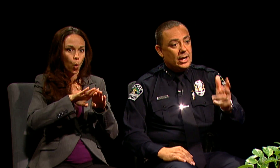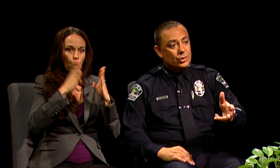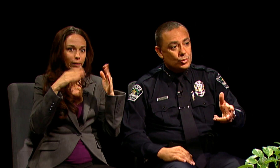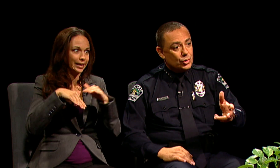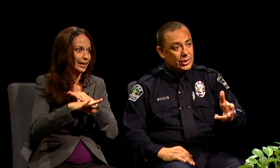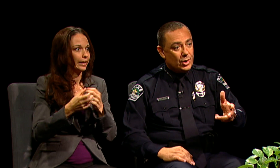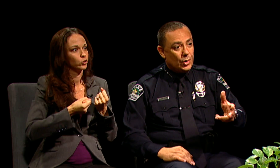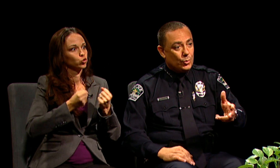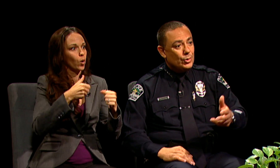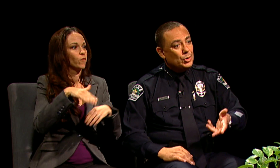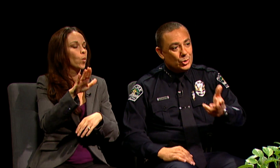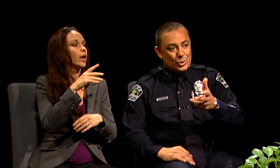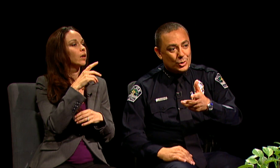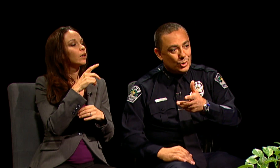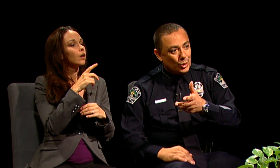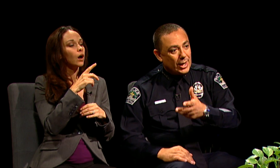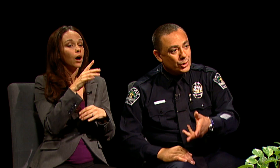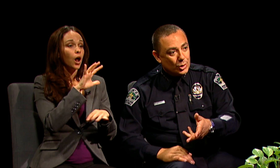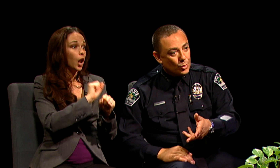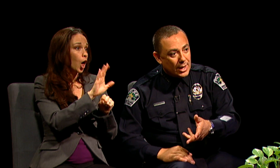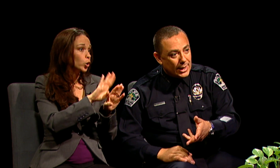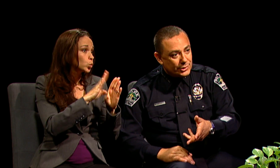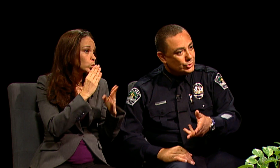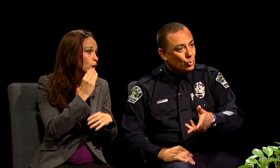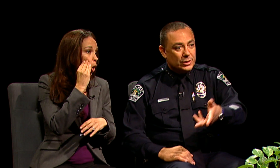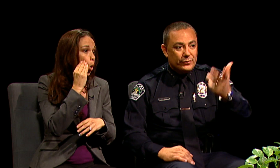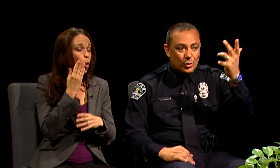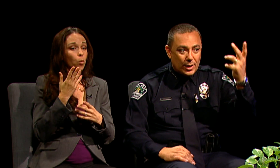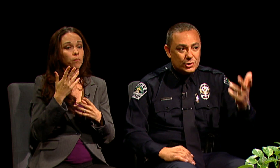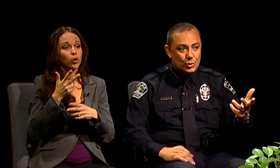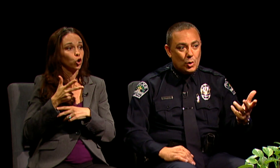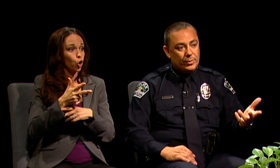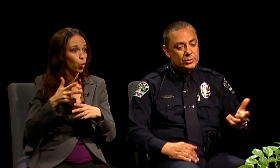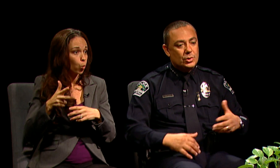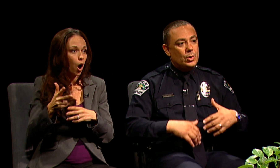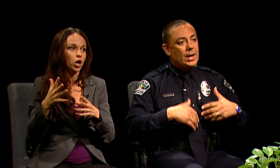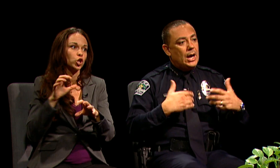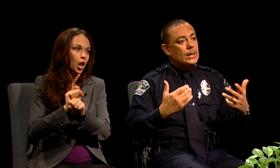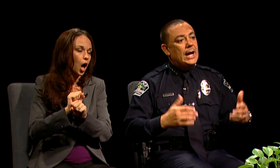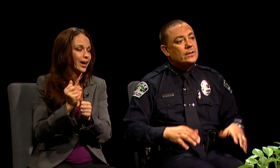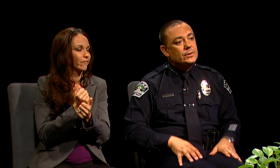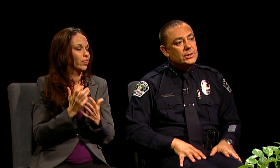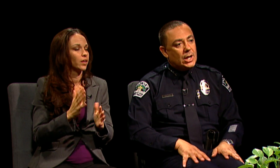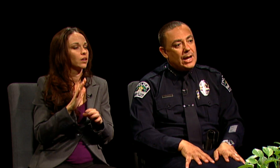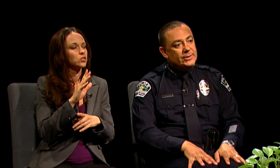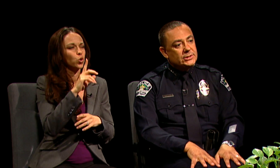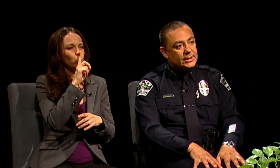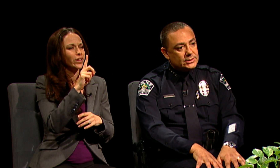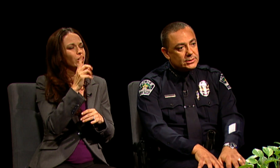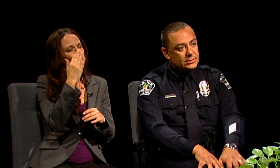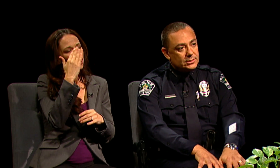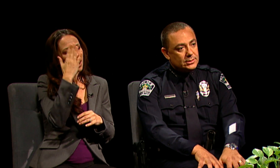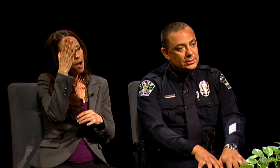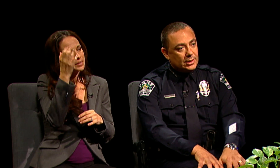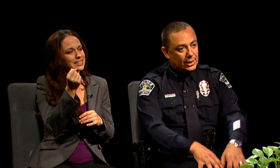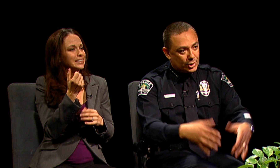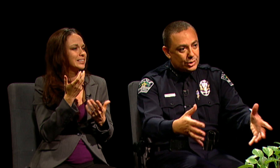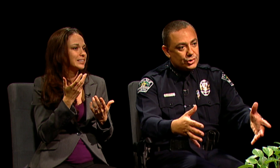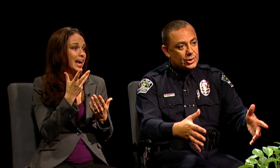LOCK YOUR DOORS AT HOME. LOCK YOUR GARAGE. DON'T LEAVE YOUR GARAGE DOOR OPEN. SO A LOT OF GOOD COMMON SENSE AND GOOD JUDGMENT